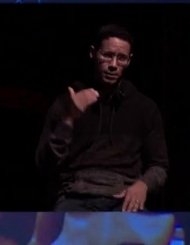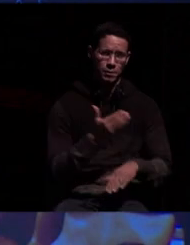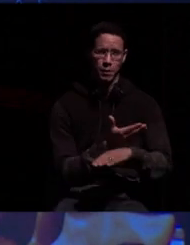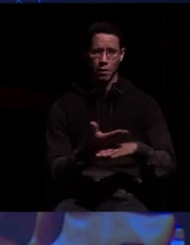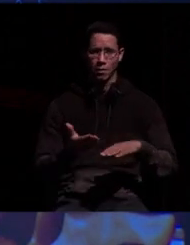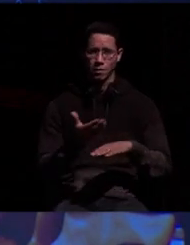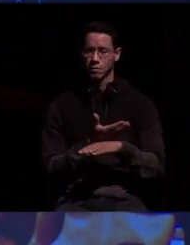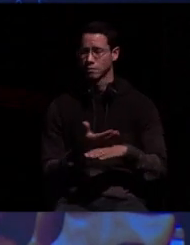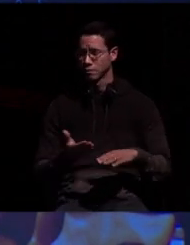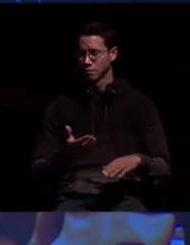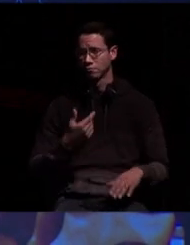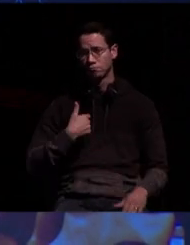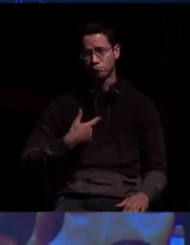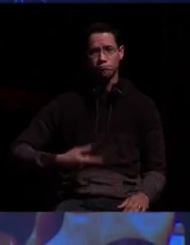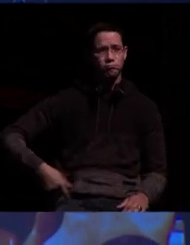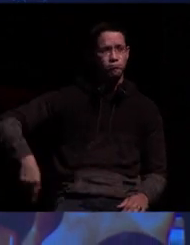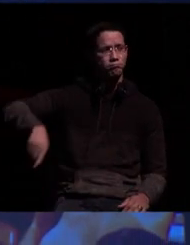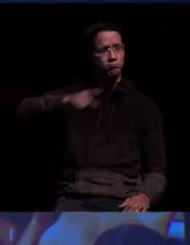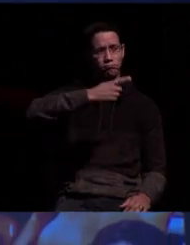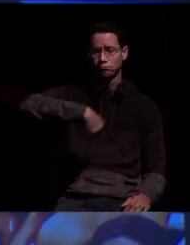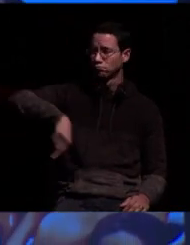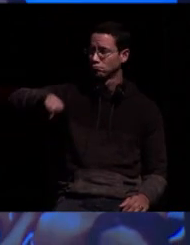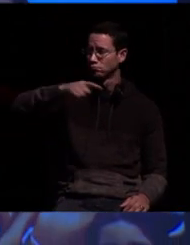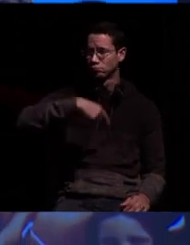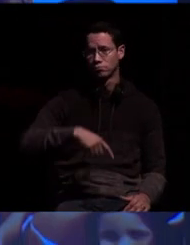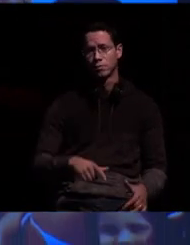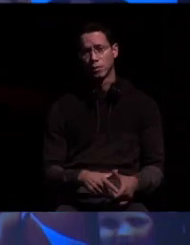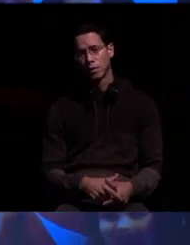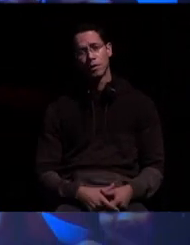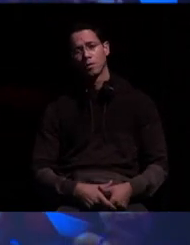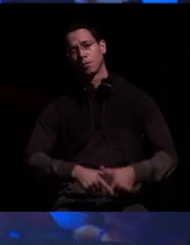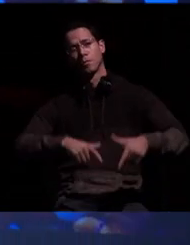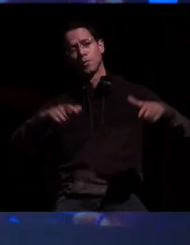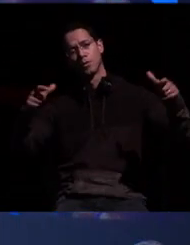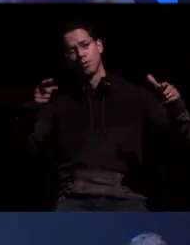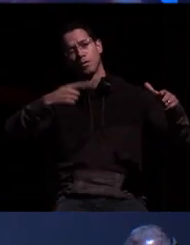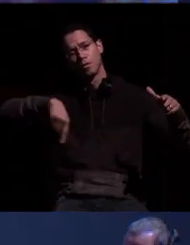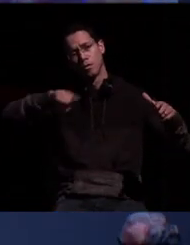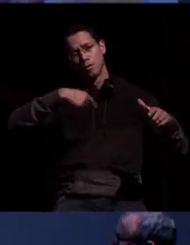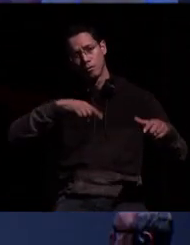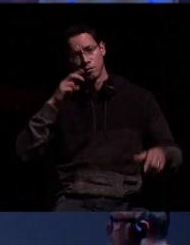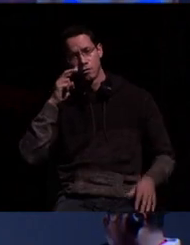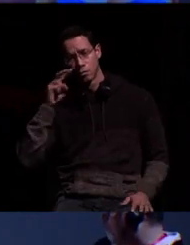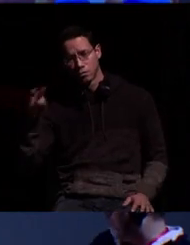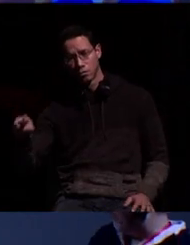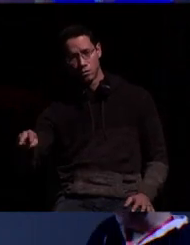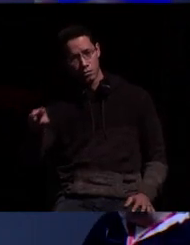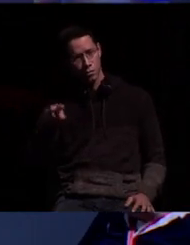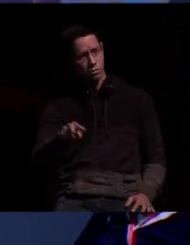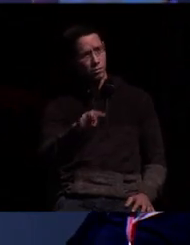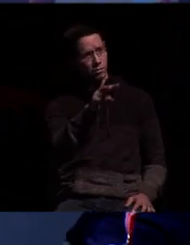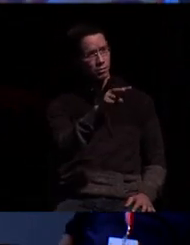It is us, at least the majority here, that make up what I can tell from this unpleasant backlight -